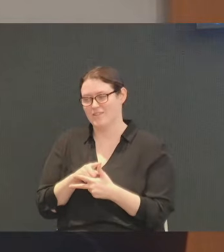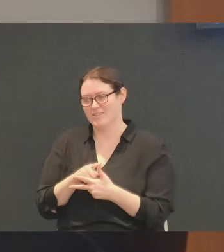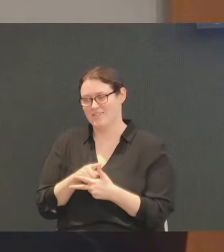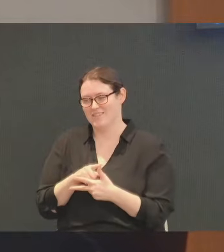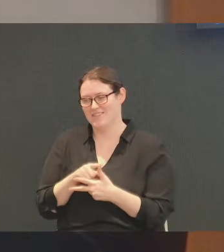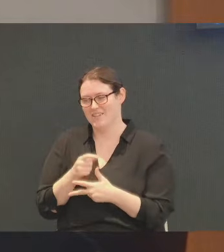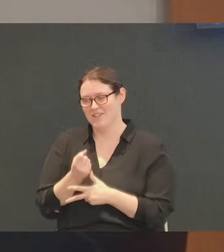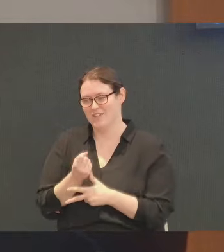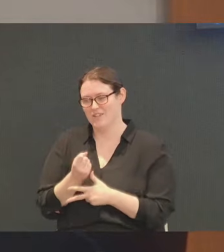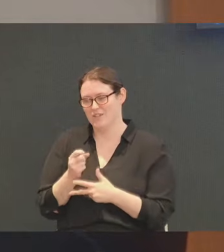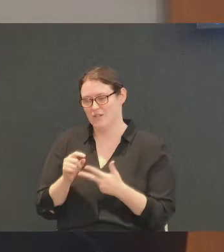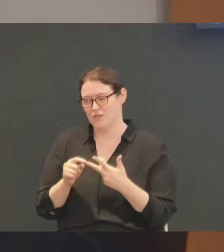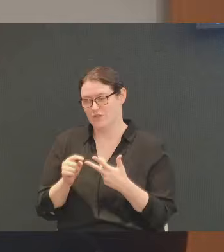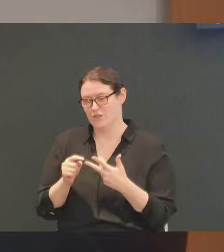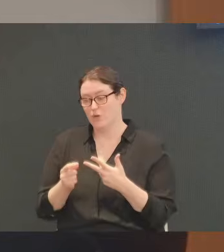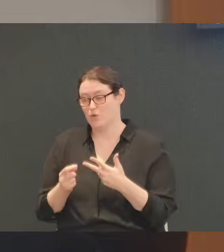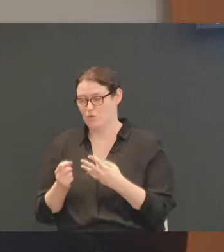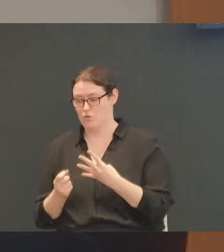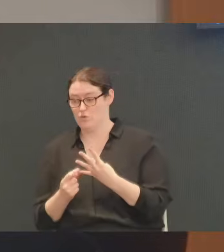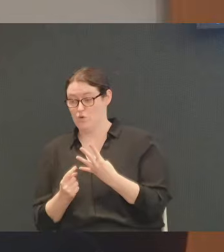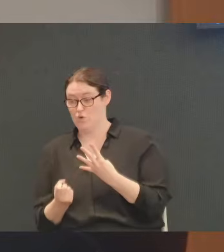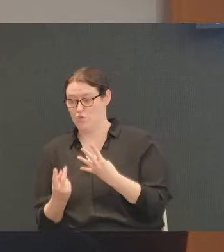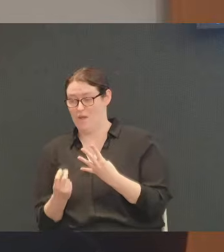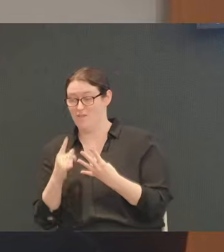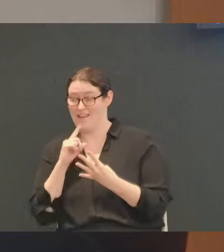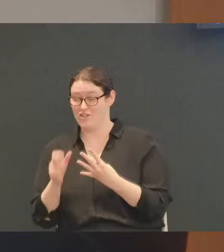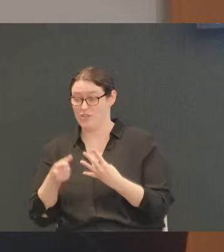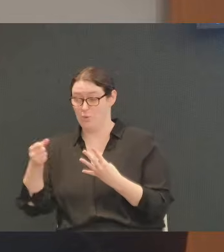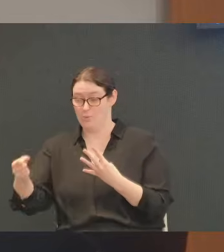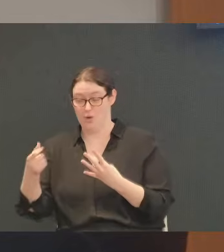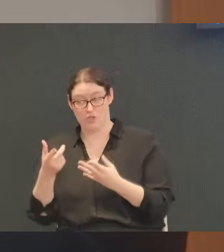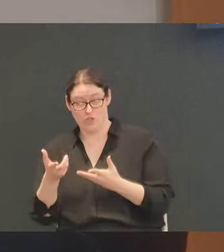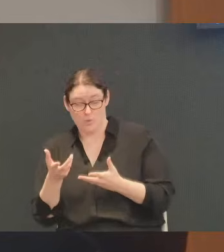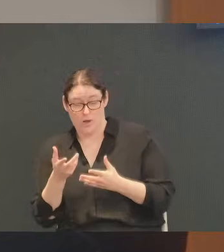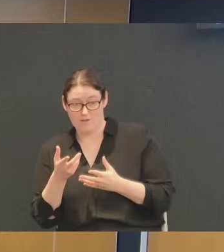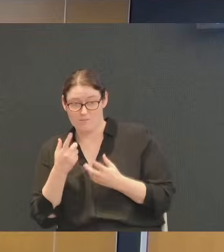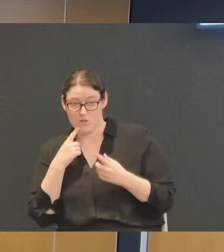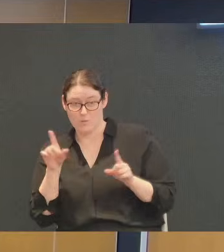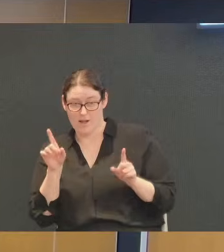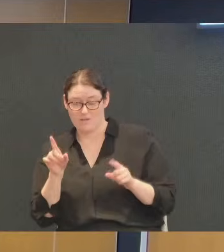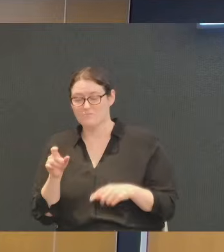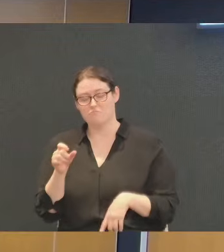is actually is an appointment. Commissioner, would you like to take this? yeah, I can take it. Okay,